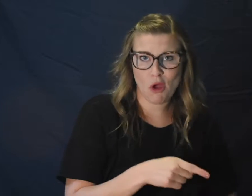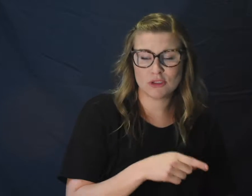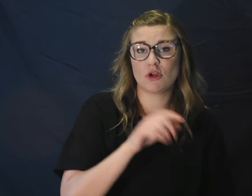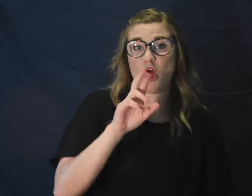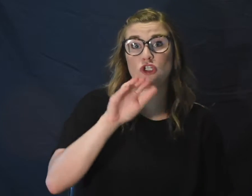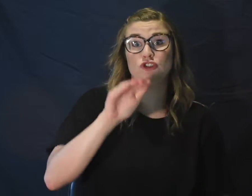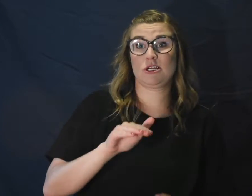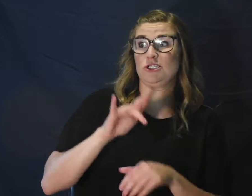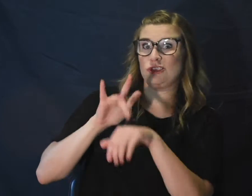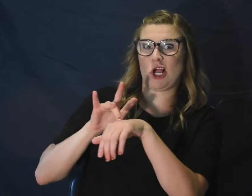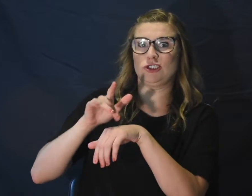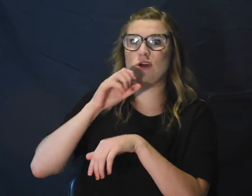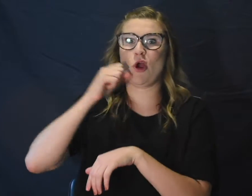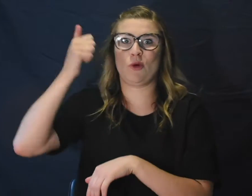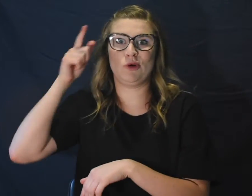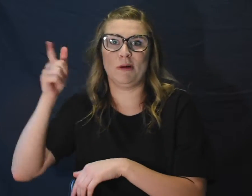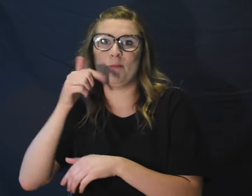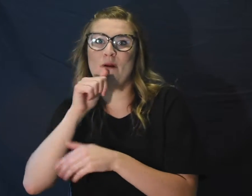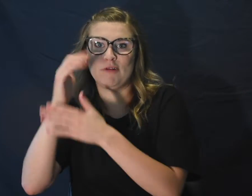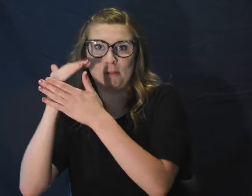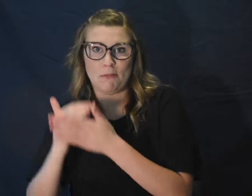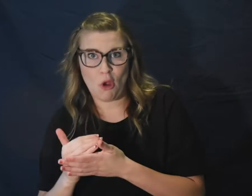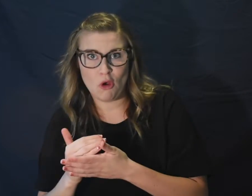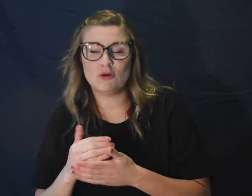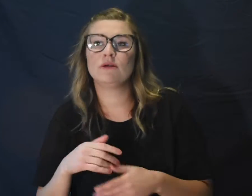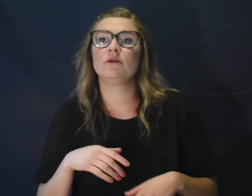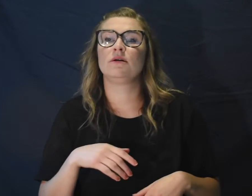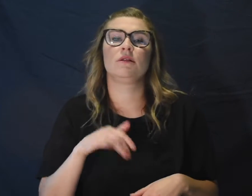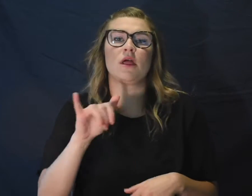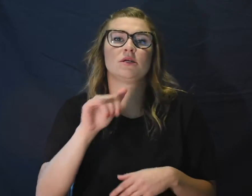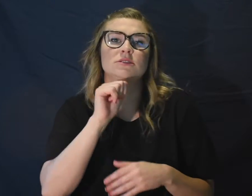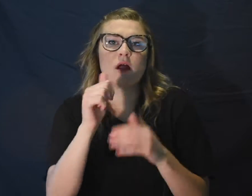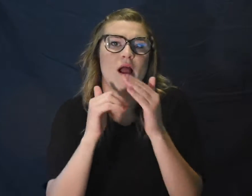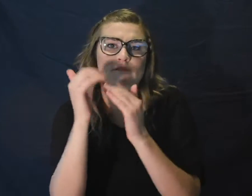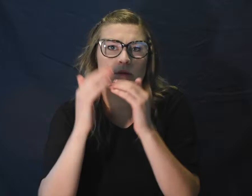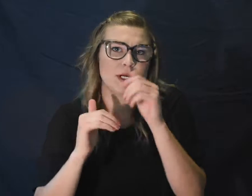parts or when the child touches the older persons body parts. And that is really not